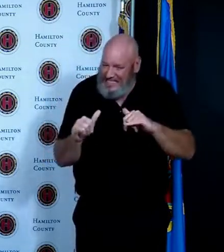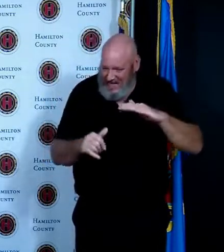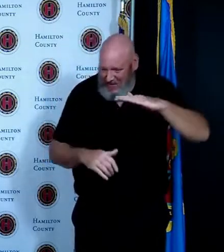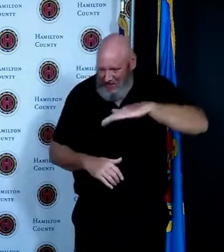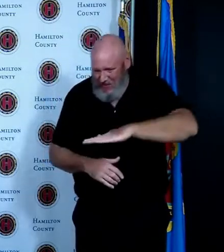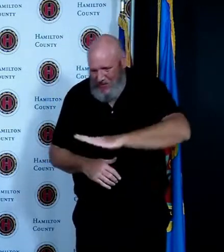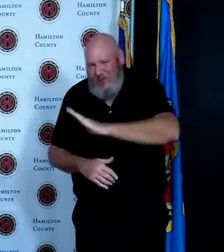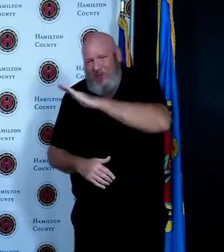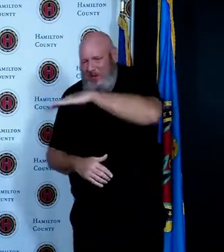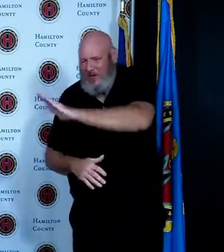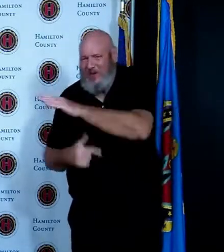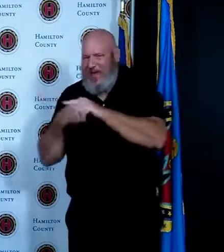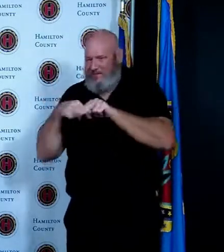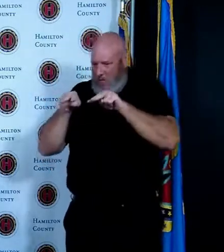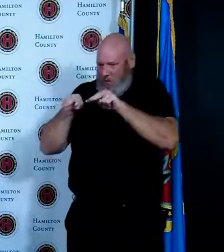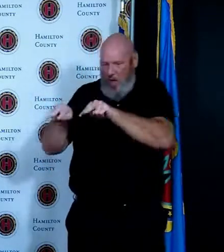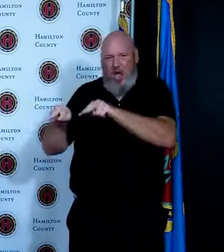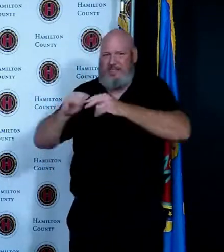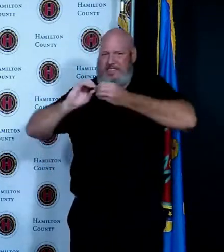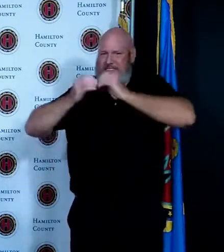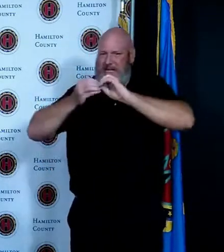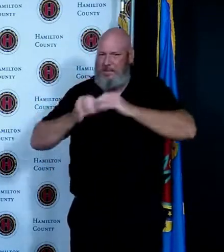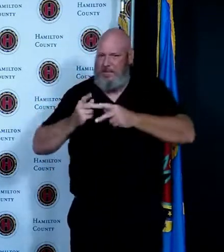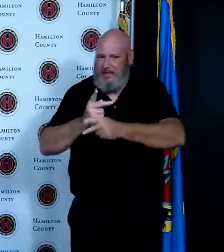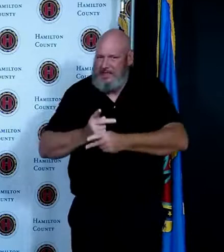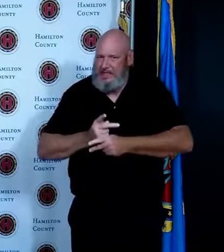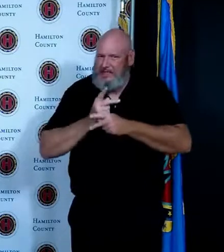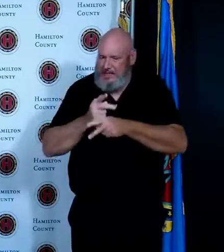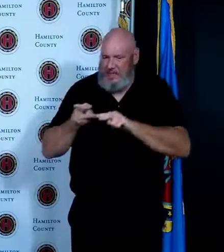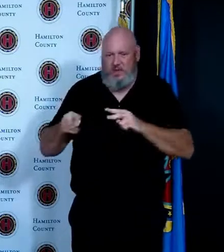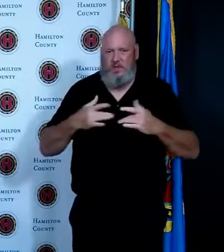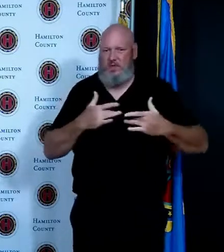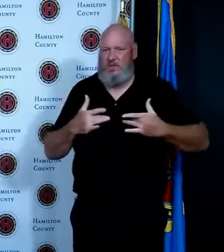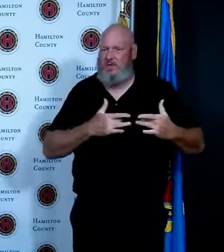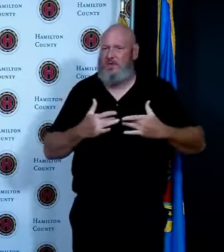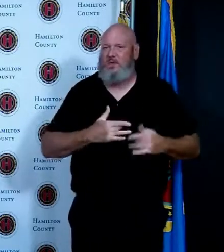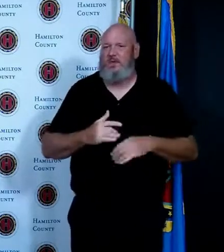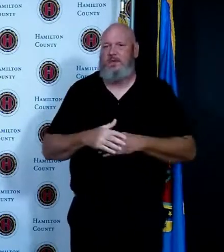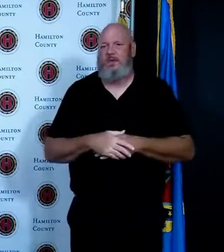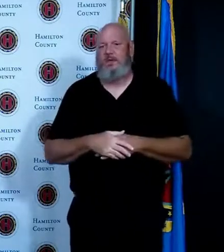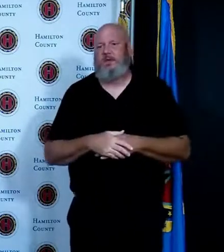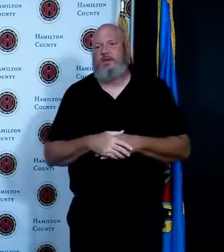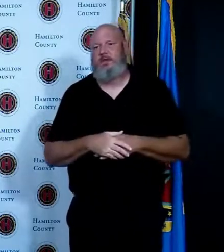things up I have one more slide showing data related to the case counts here in